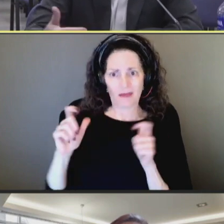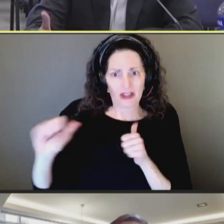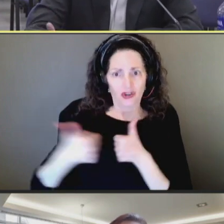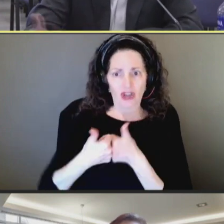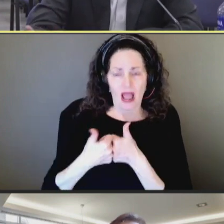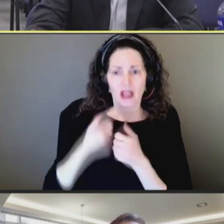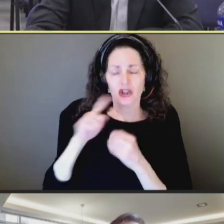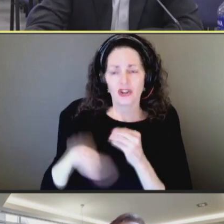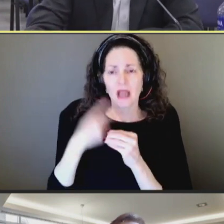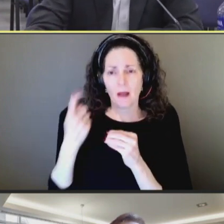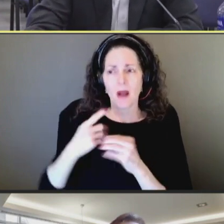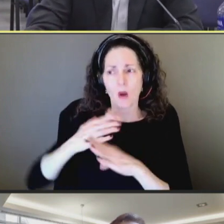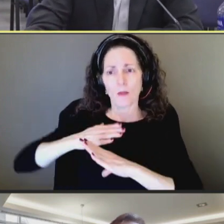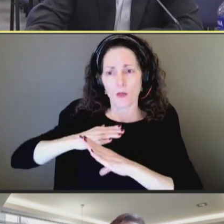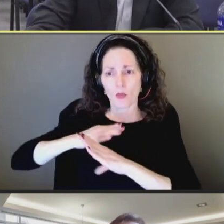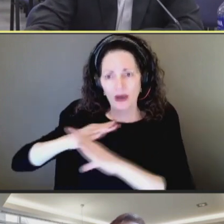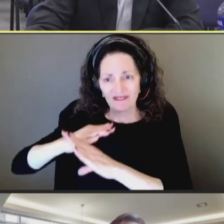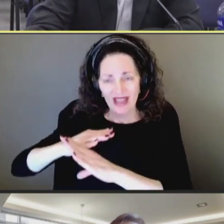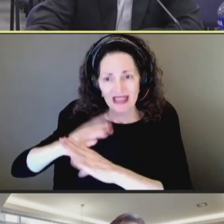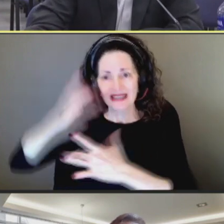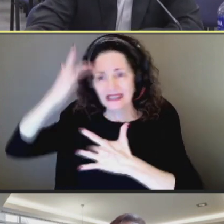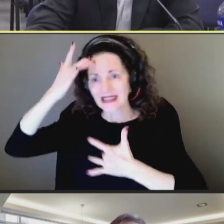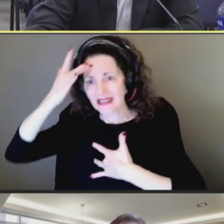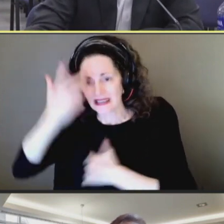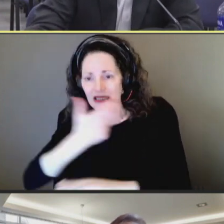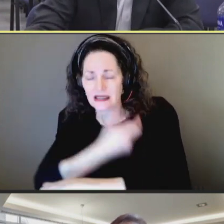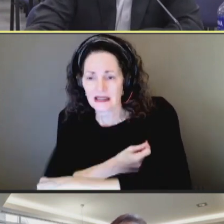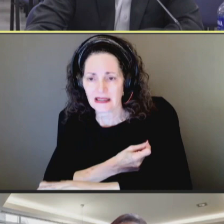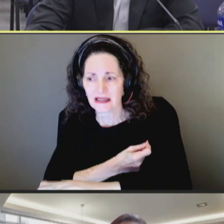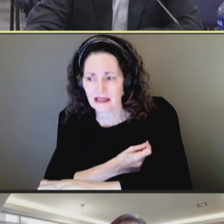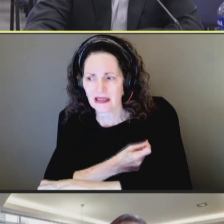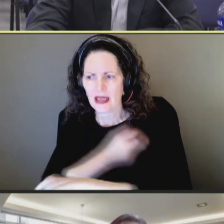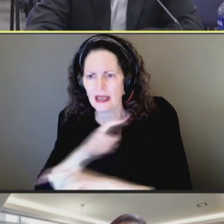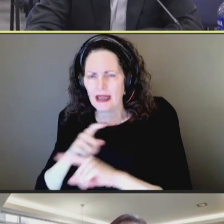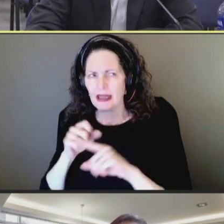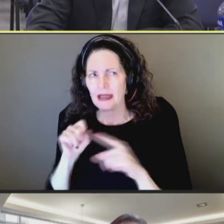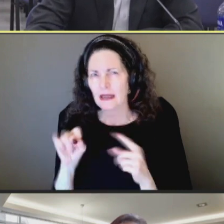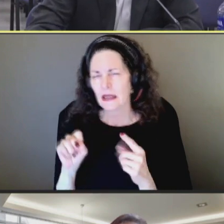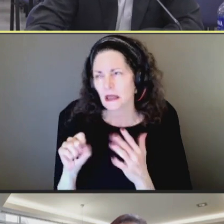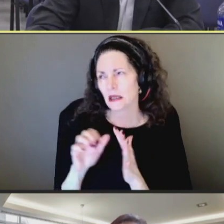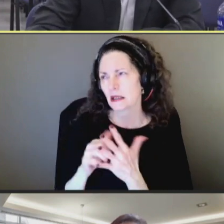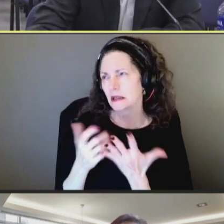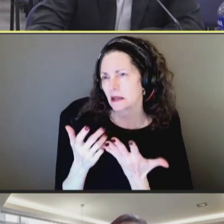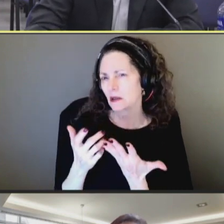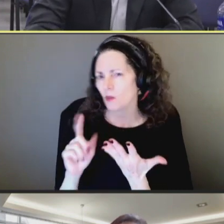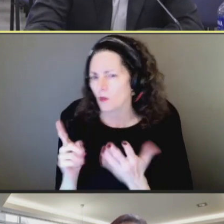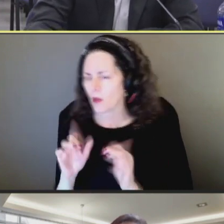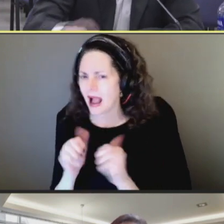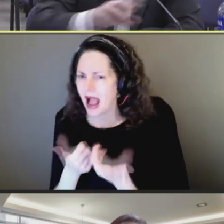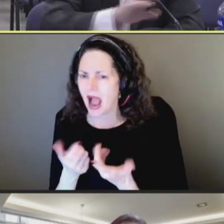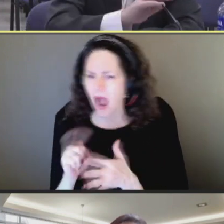prevention vaccines is immunosenescence. We can have drop-offs in immune responses to